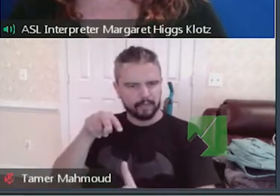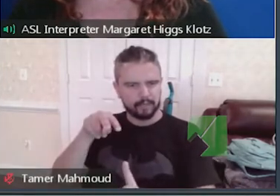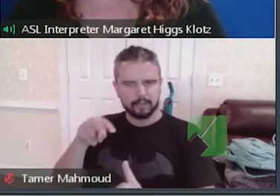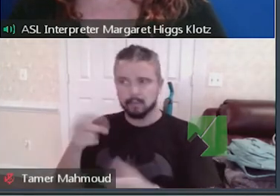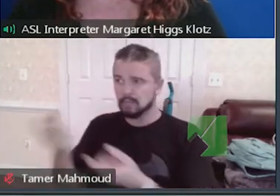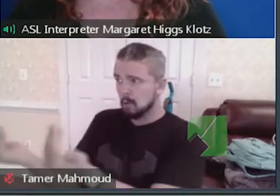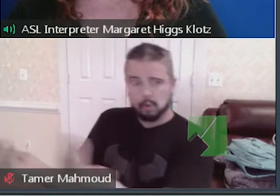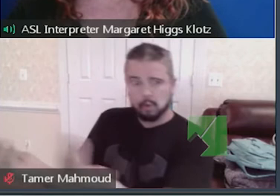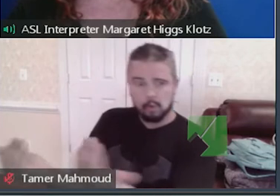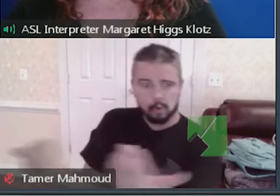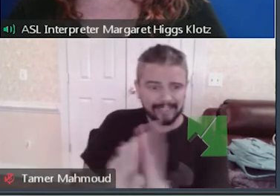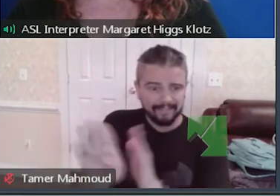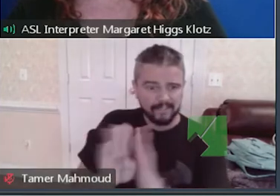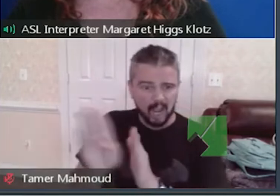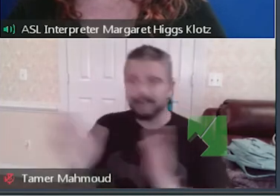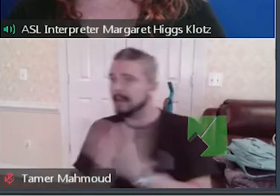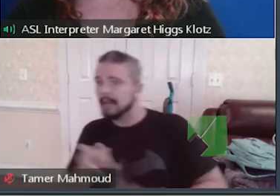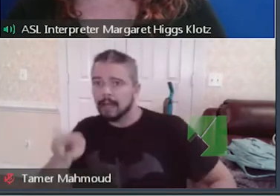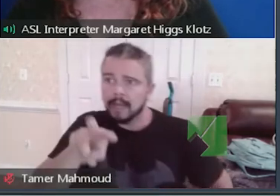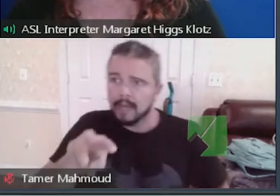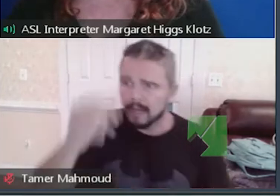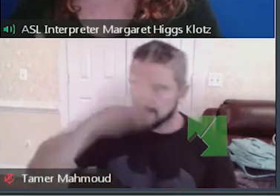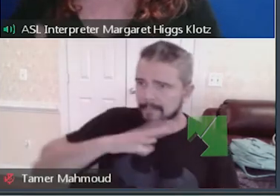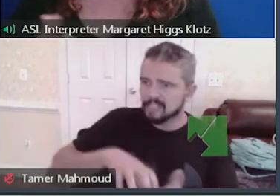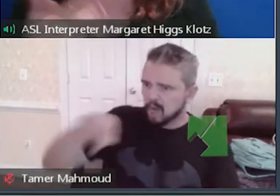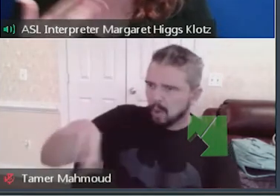it means the perspective to recruit new developers.